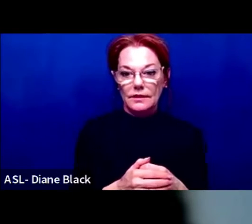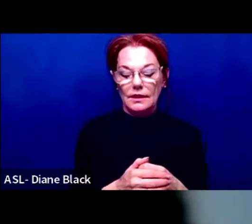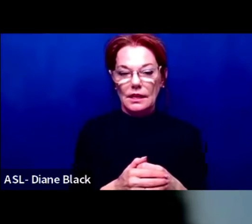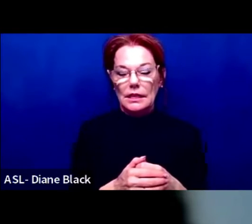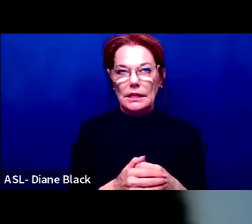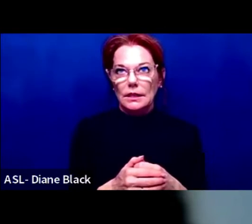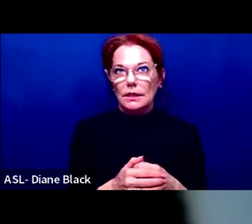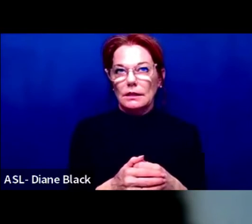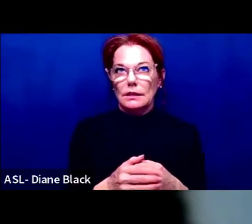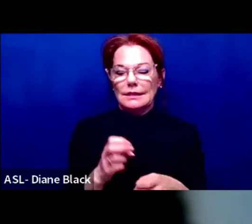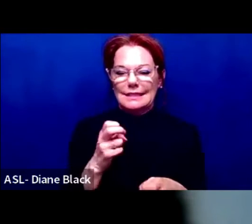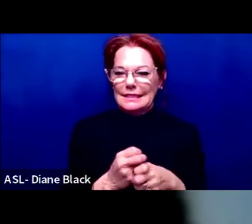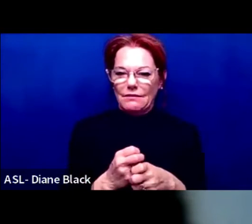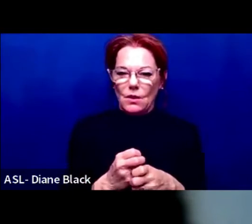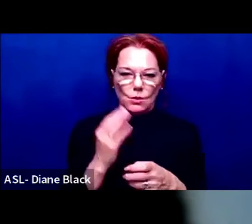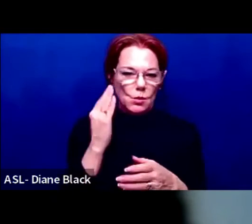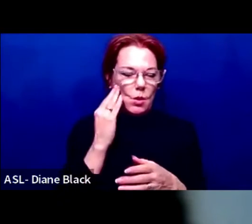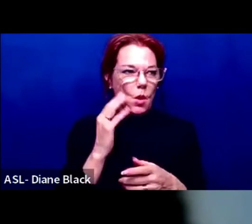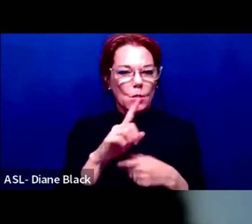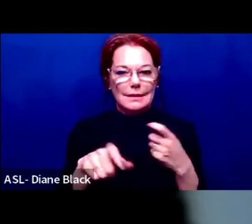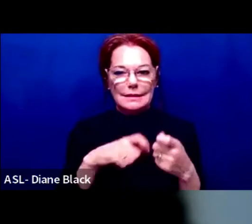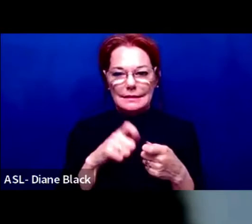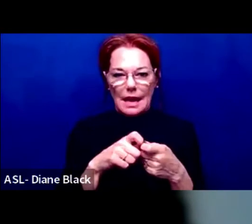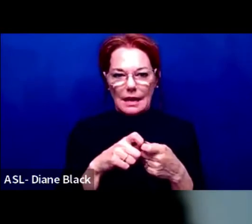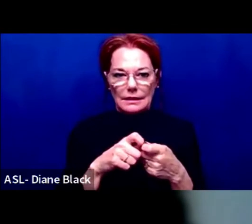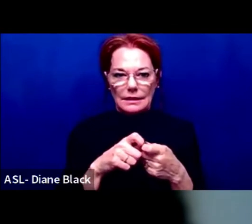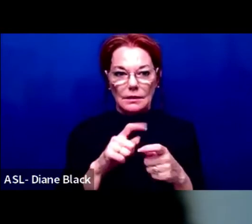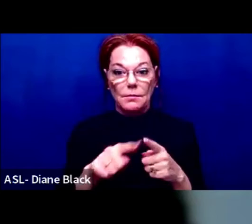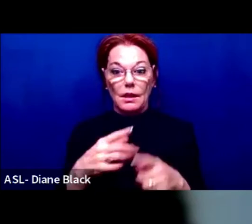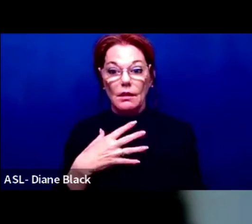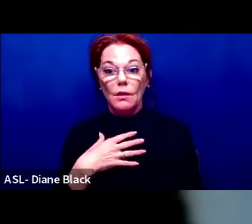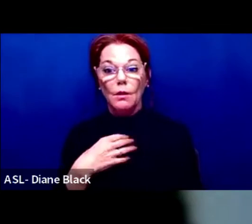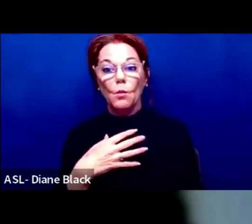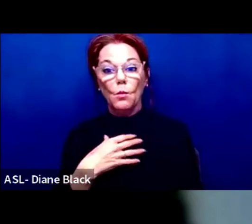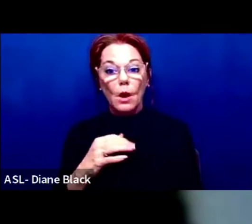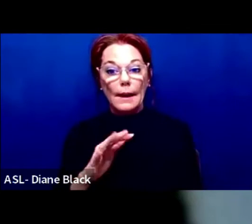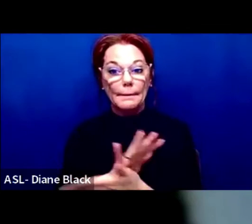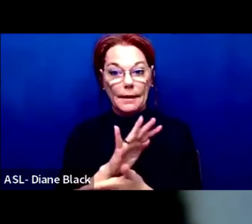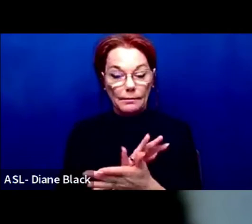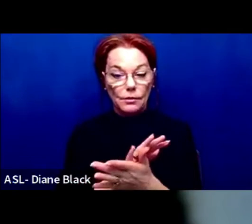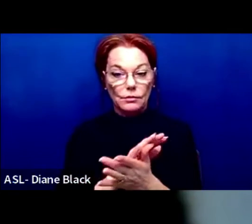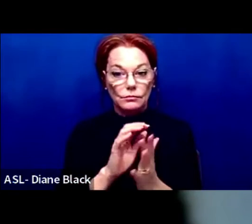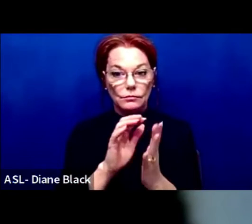pinpoint, though The white paper that was written was helpful.